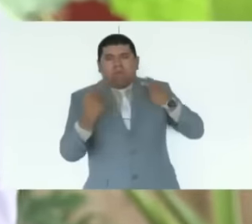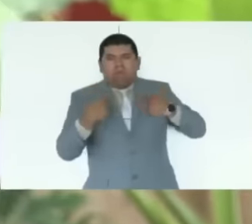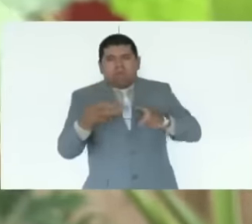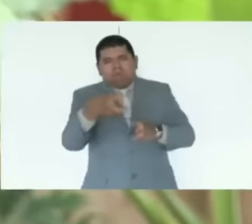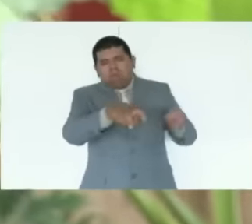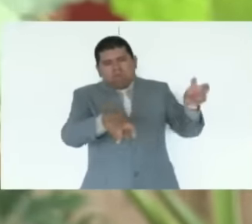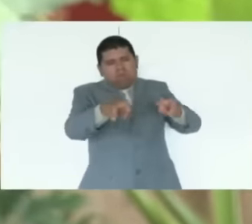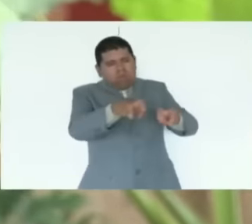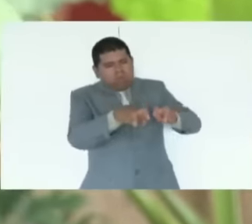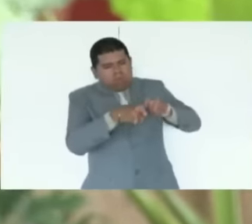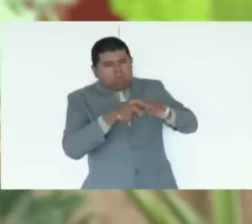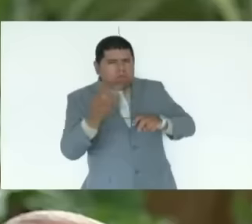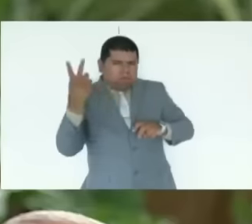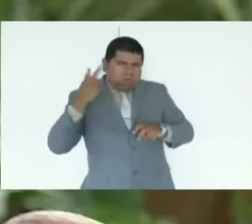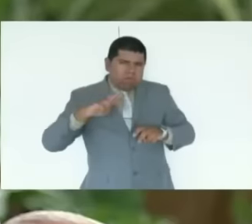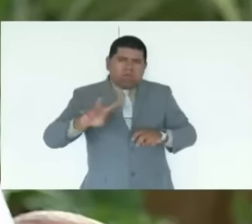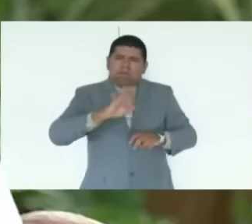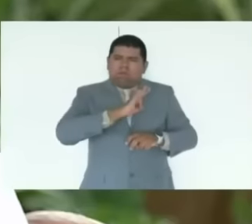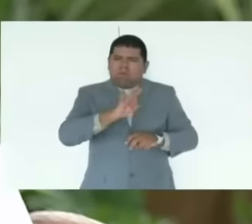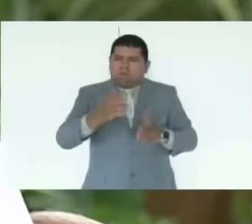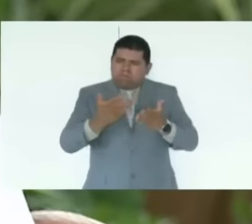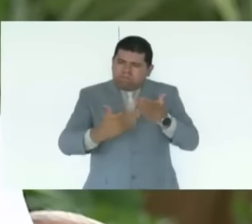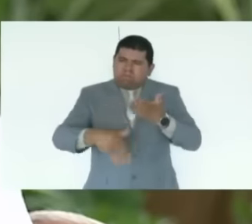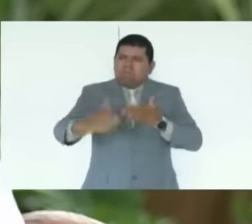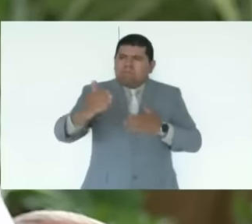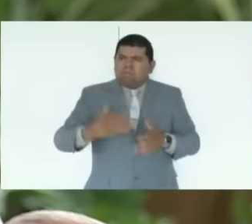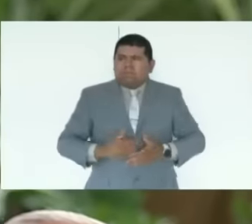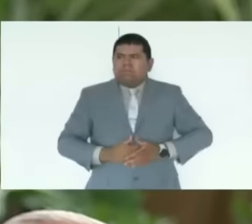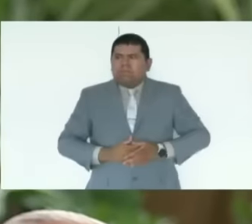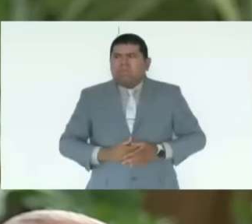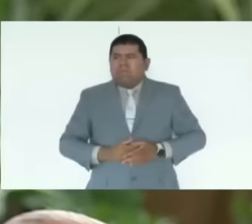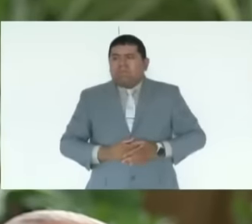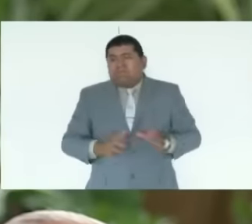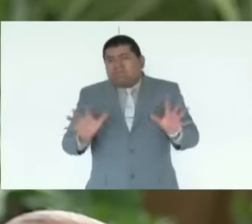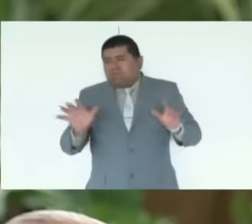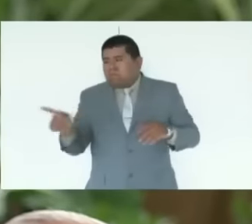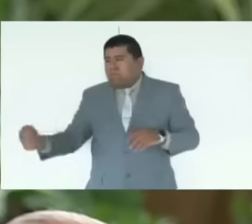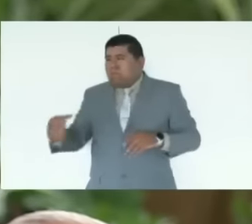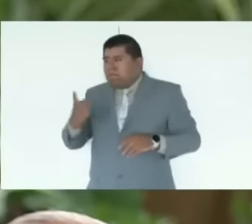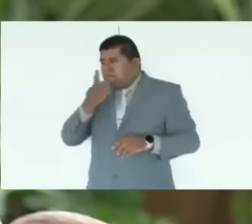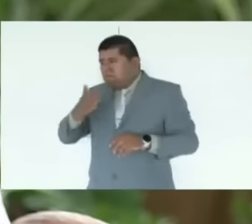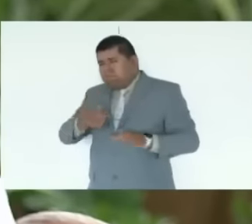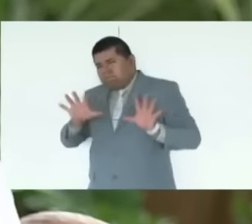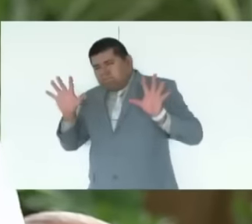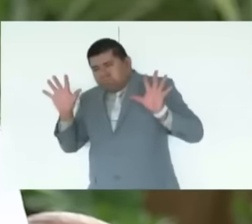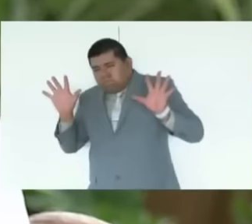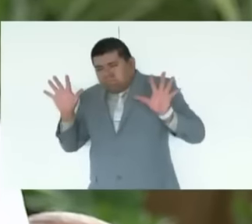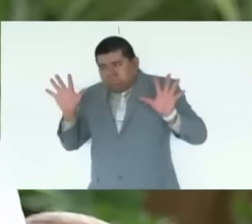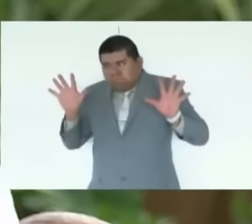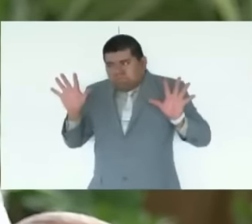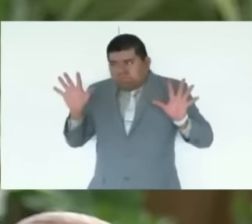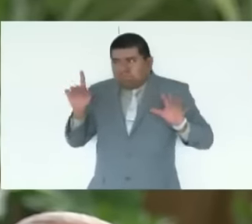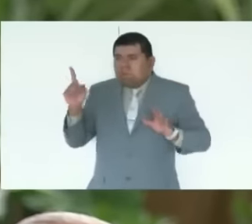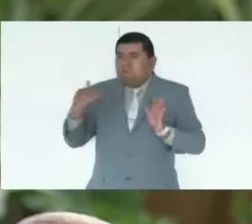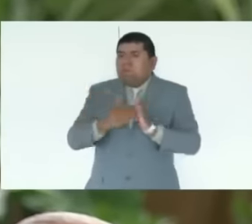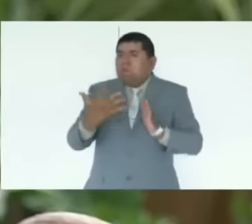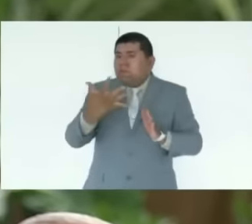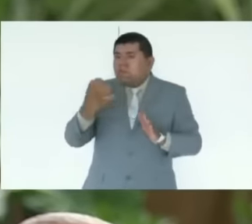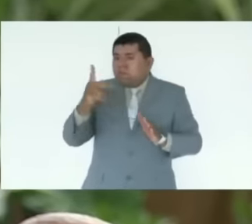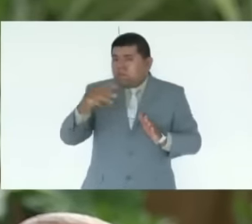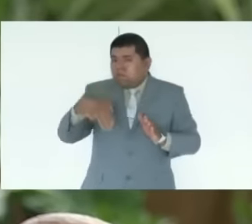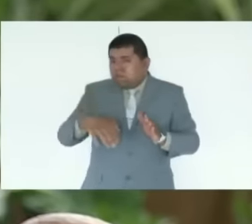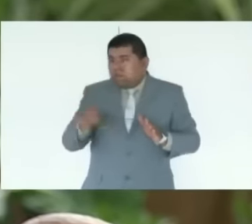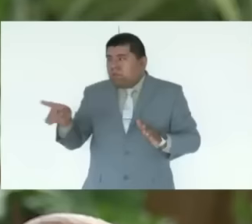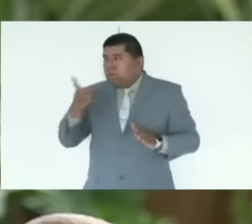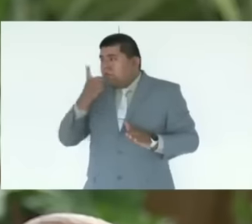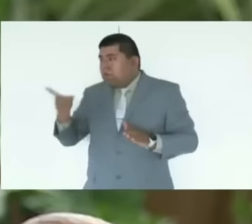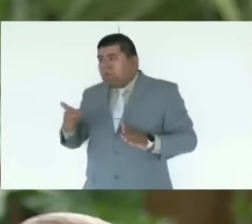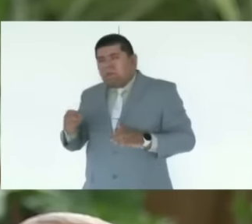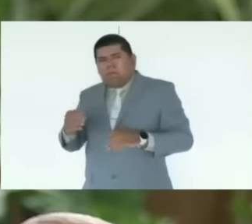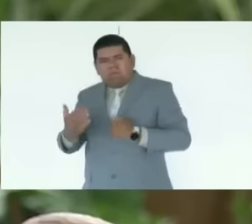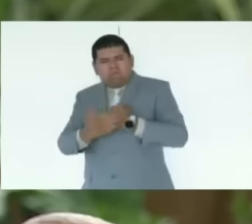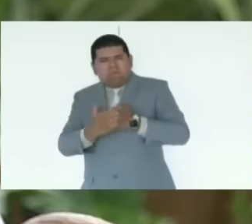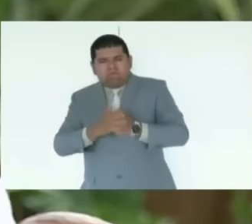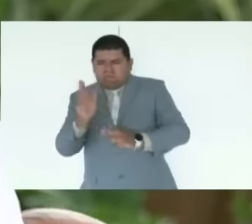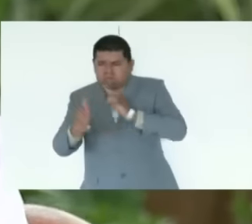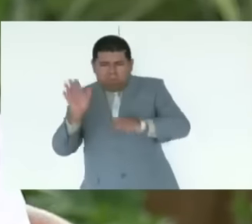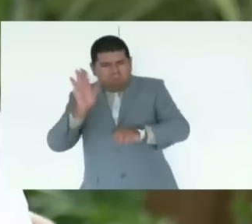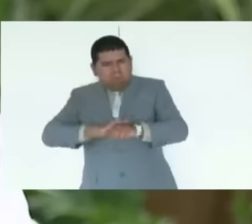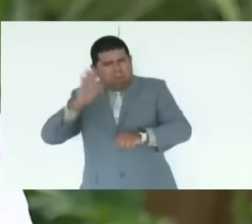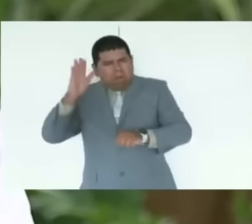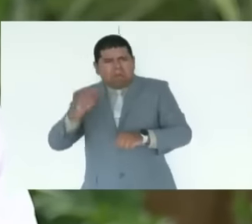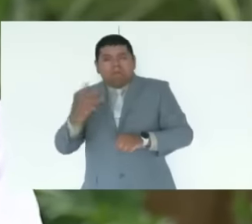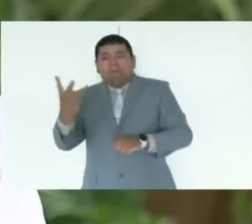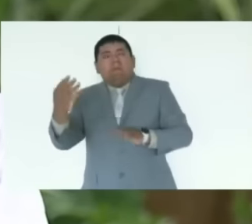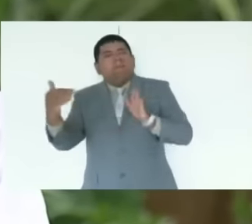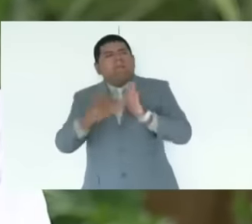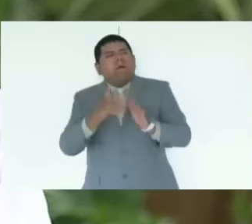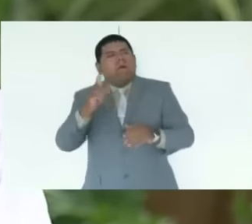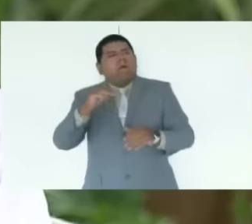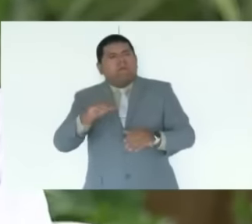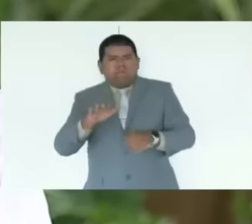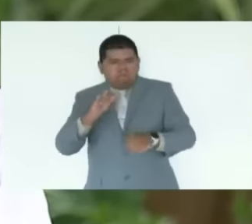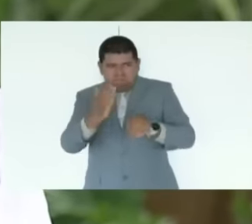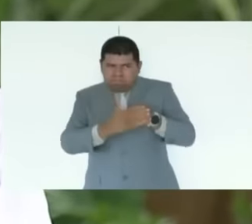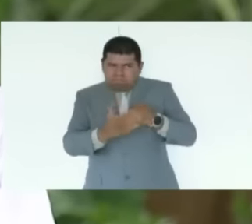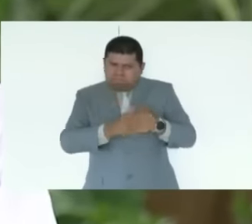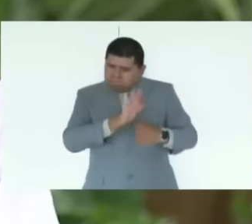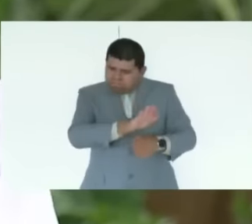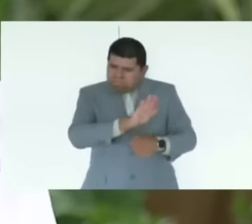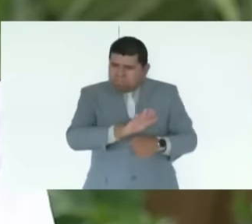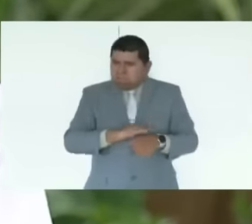passenger trains are resurfacing and she retouches me and says that we did 100 km and she is going to do 3000 km. She